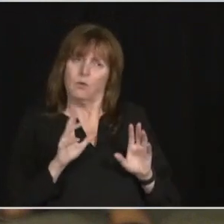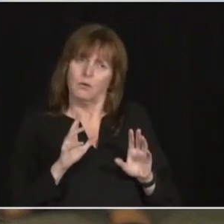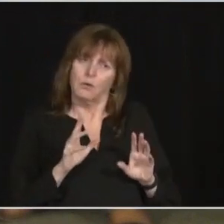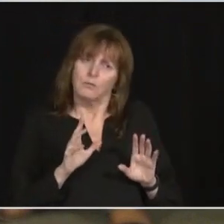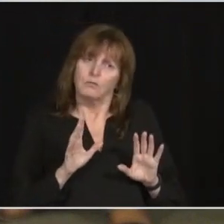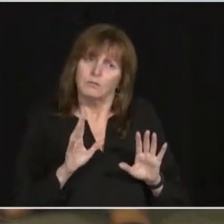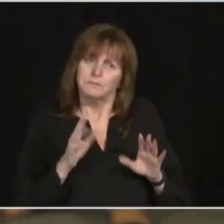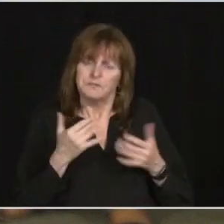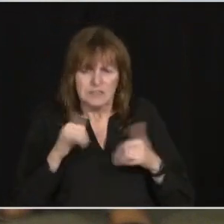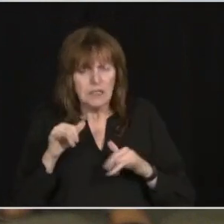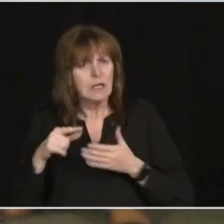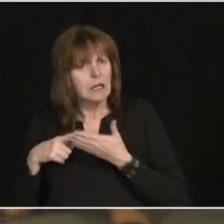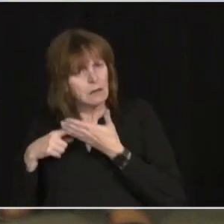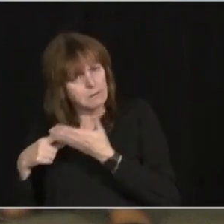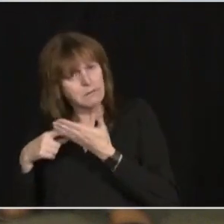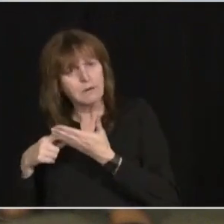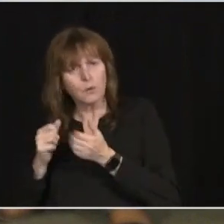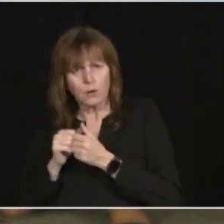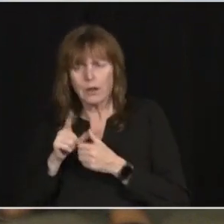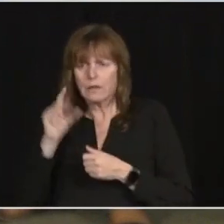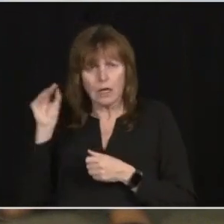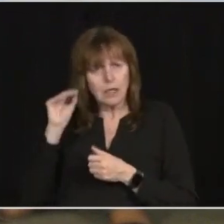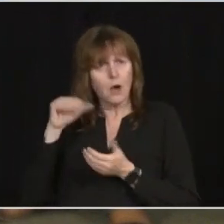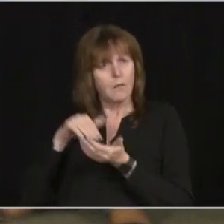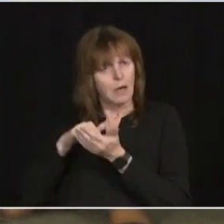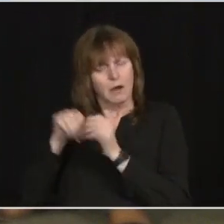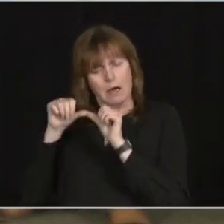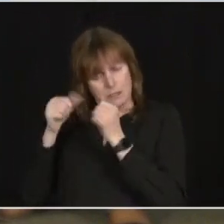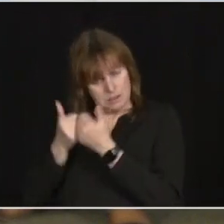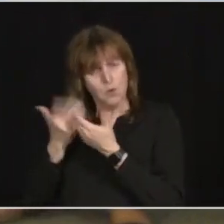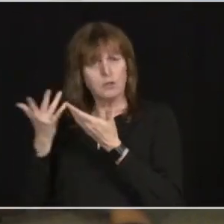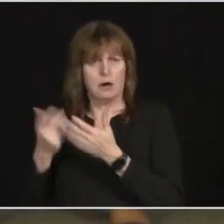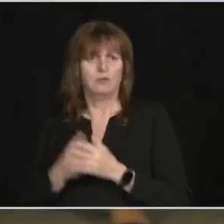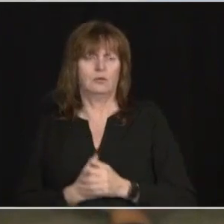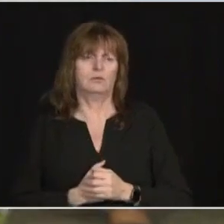with the OMA about about. Next question